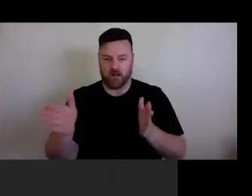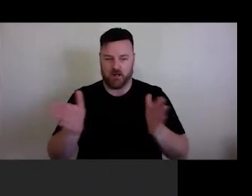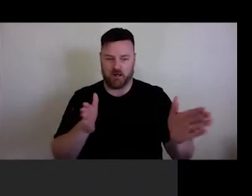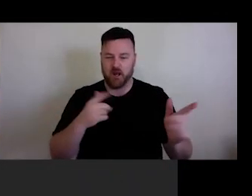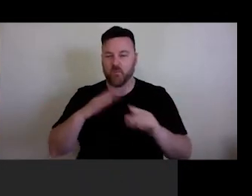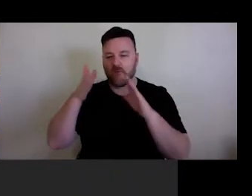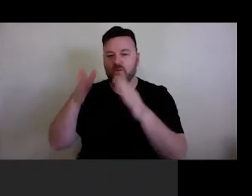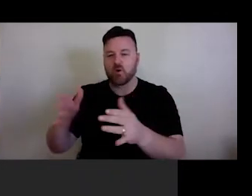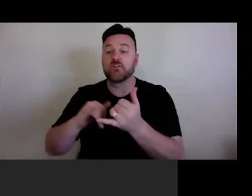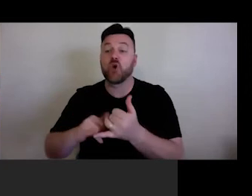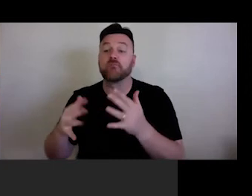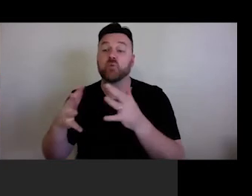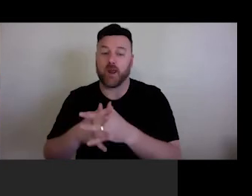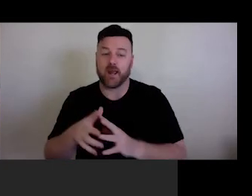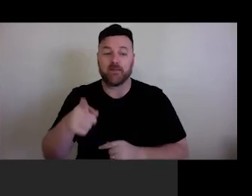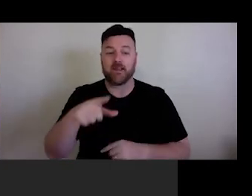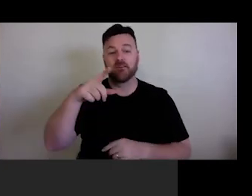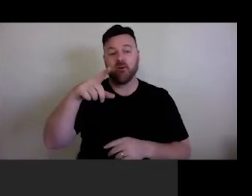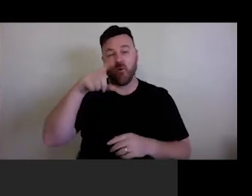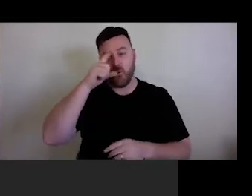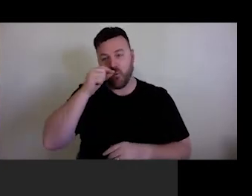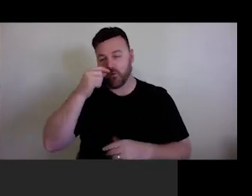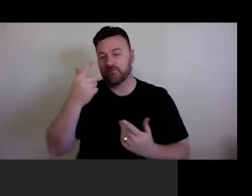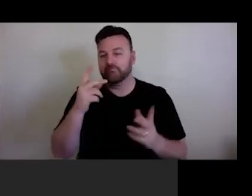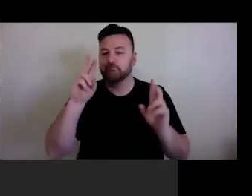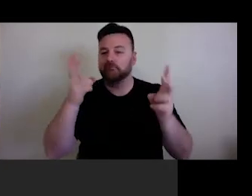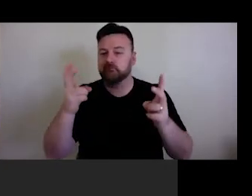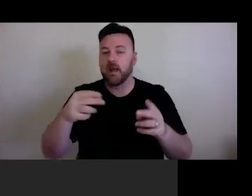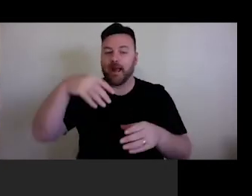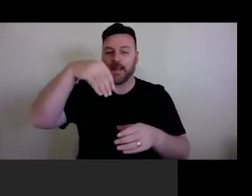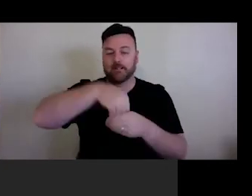first. We call this In the Box Version. For me I'm an mac guy, but